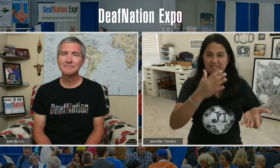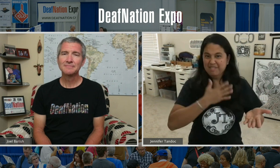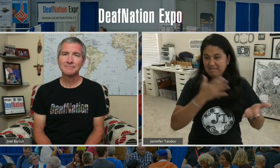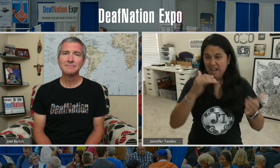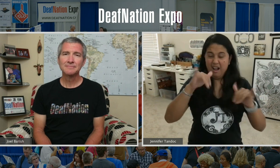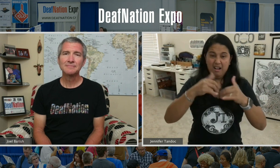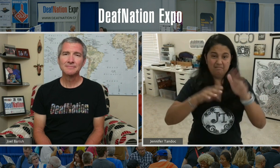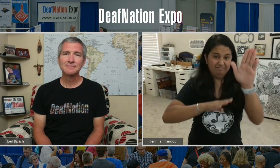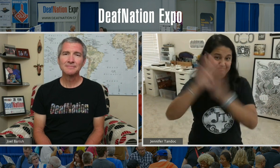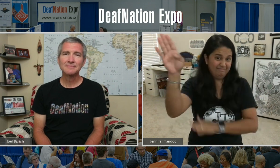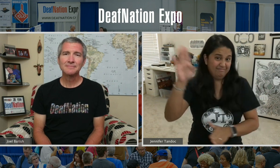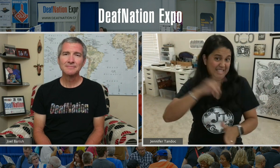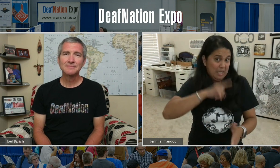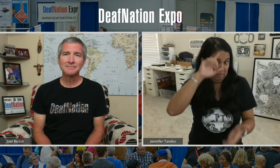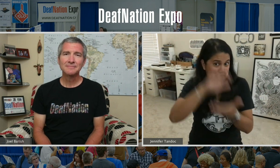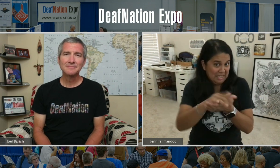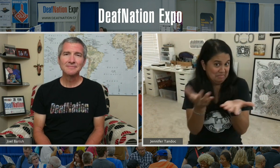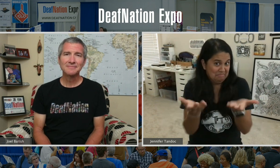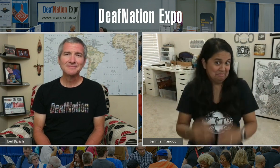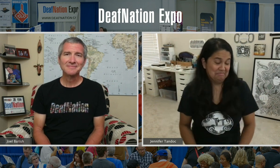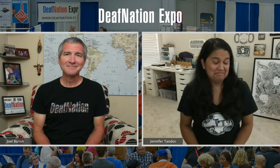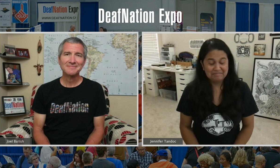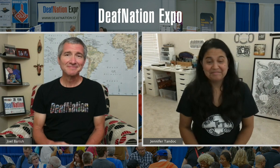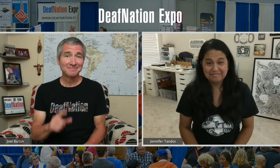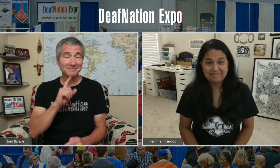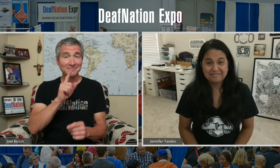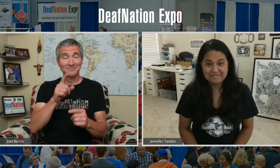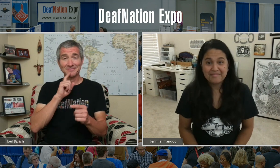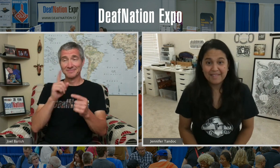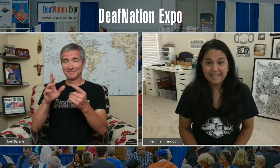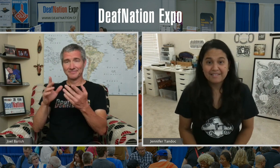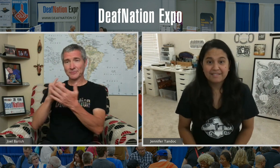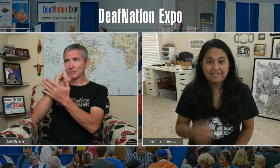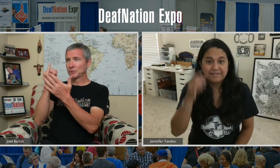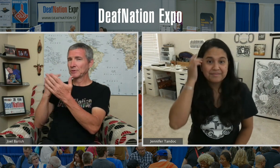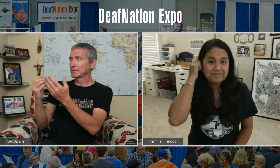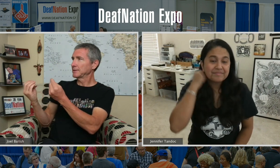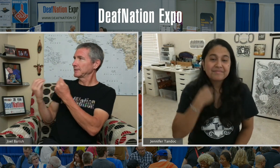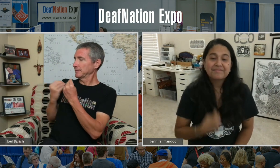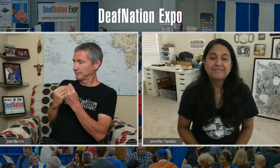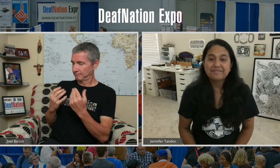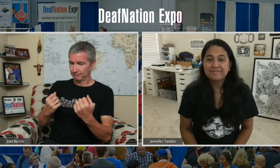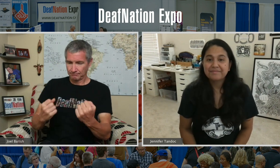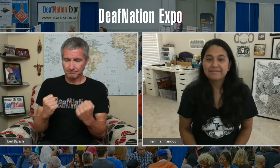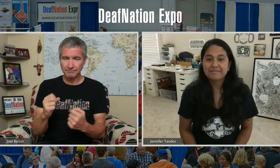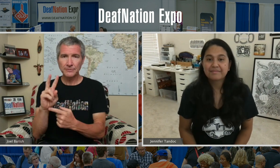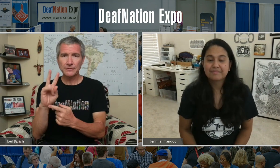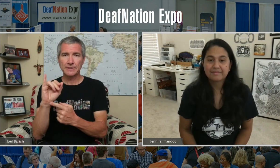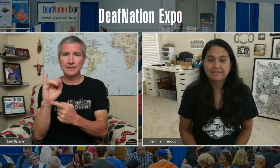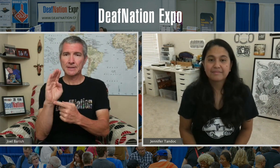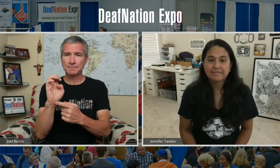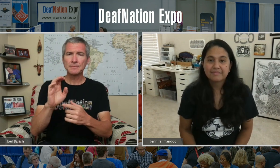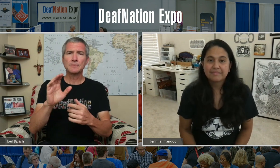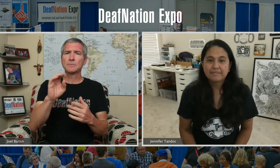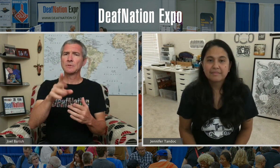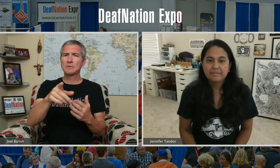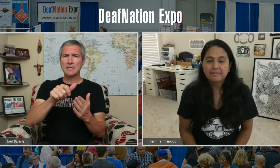That’s how I'm successful, I believe. Art can give you a vibe.